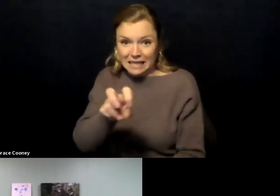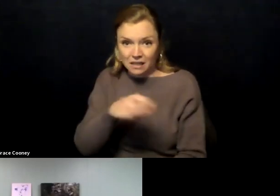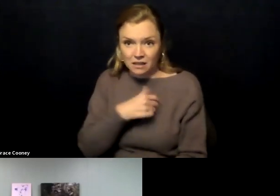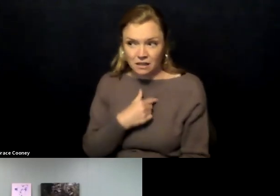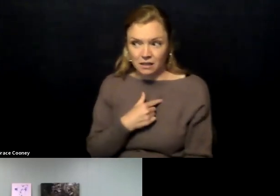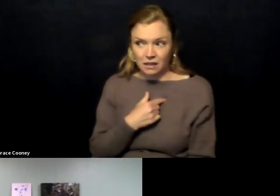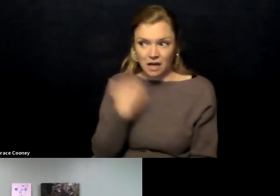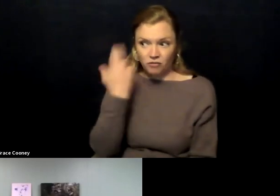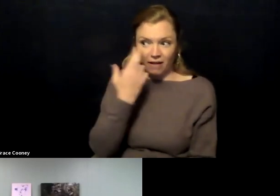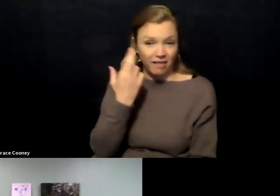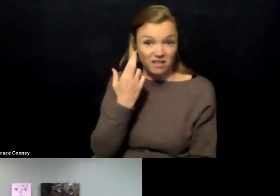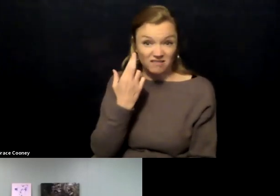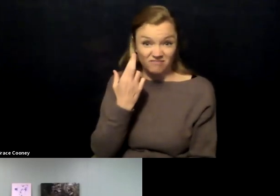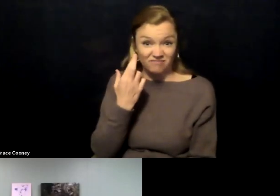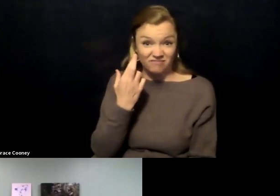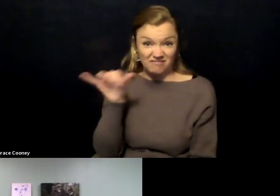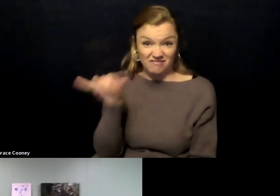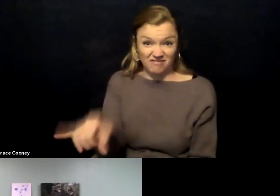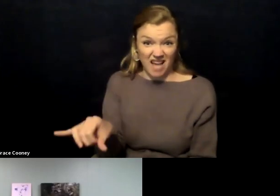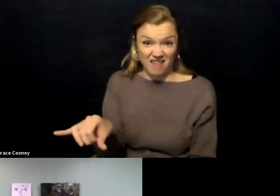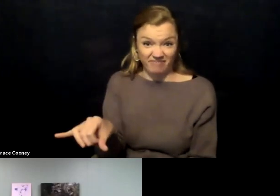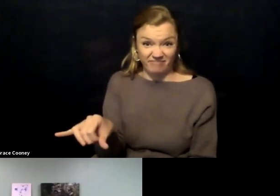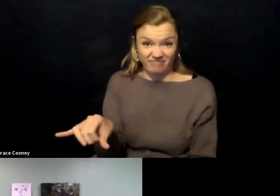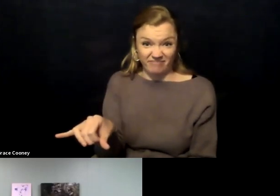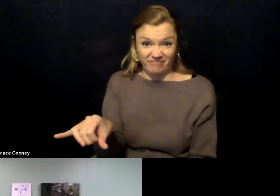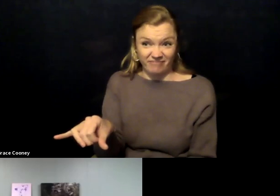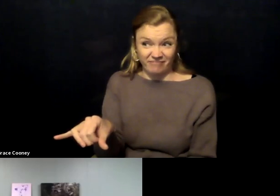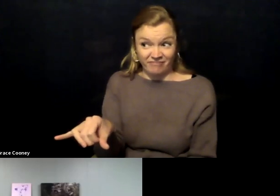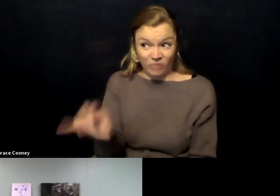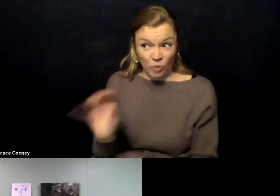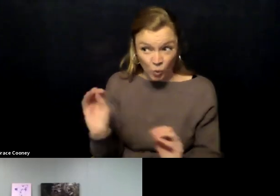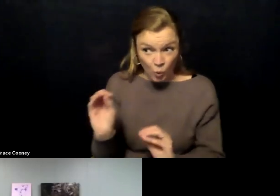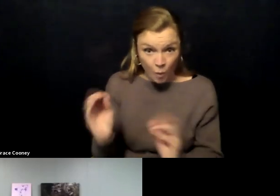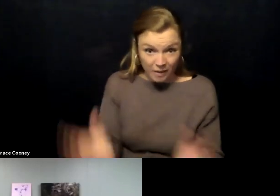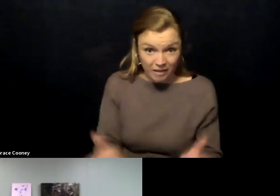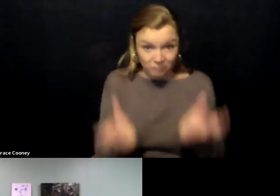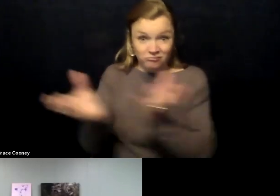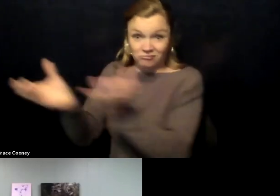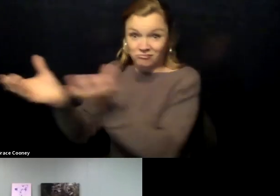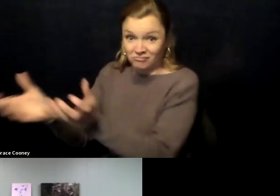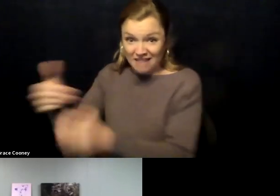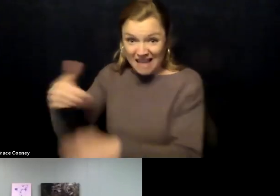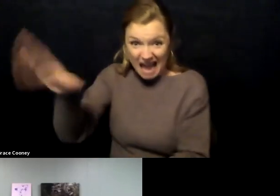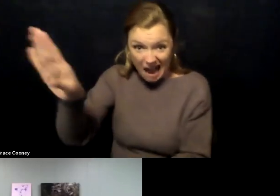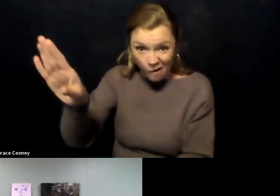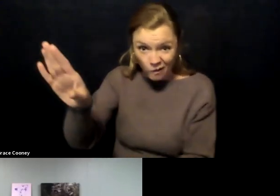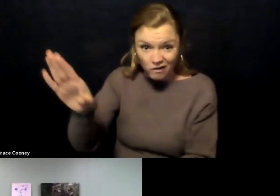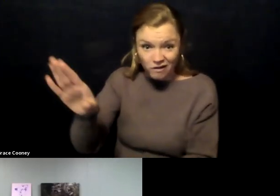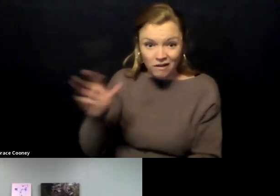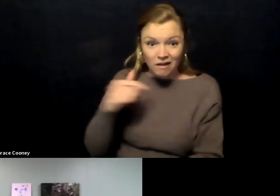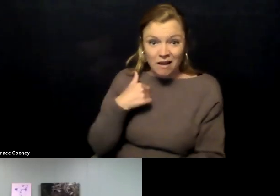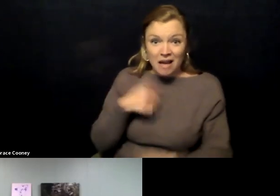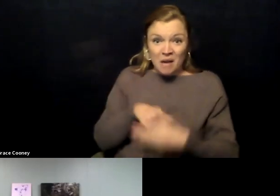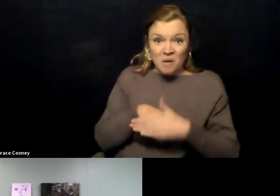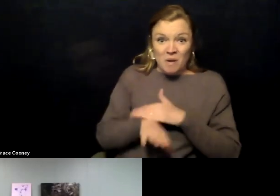So I went in the exhibit and I tell you I was